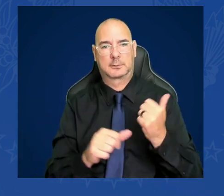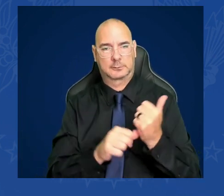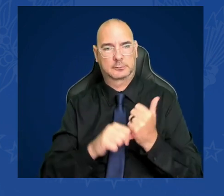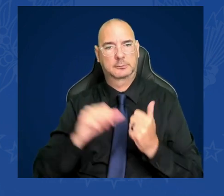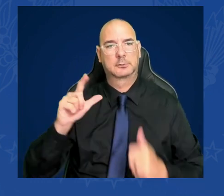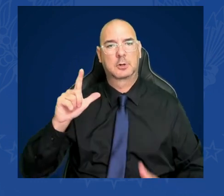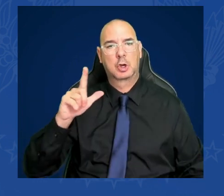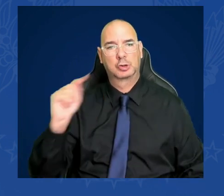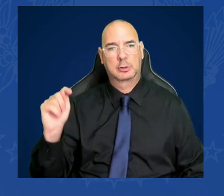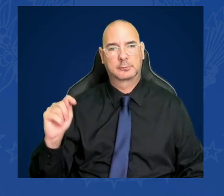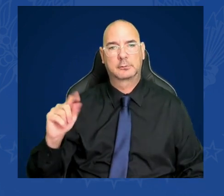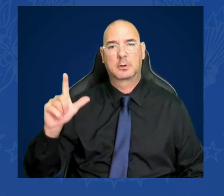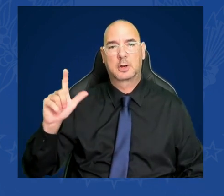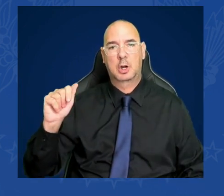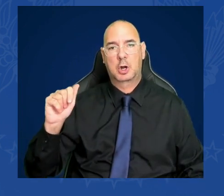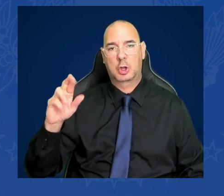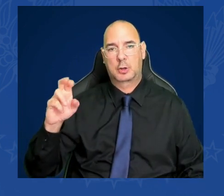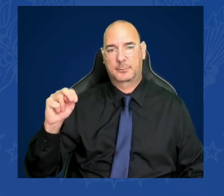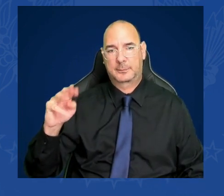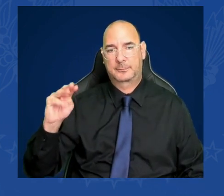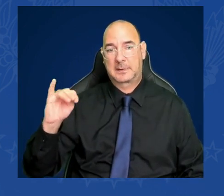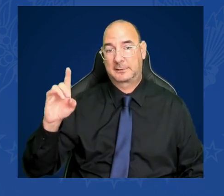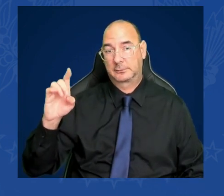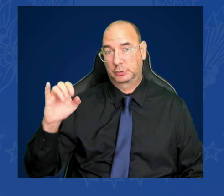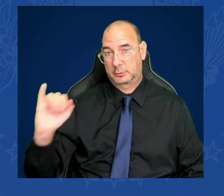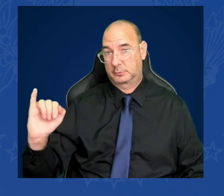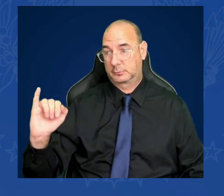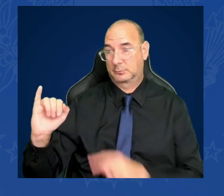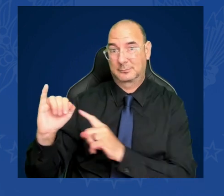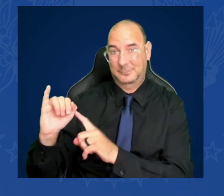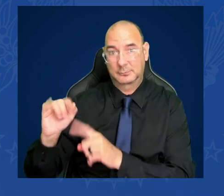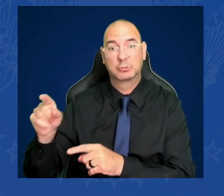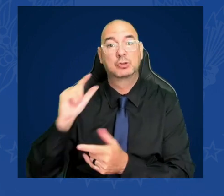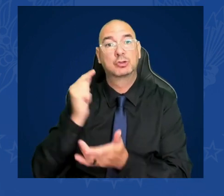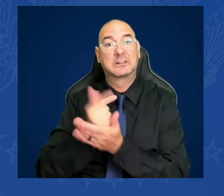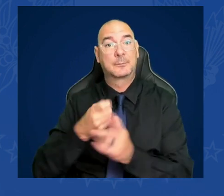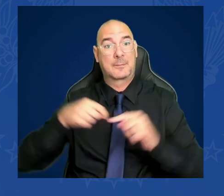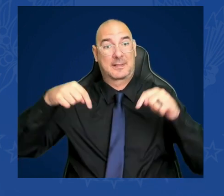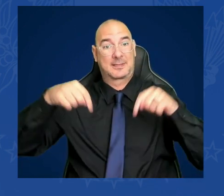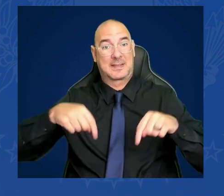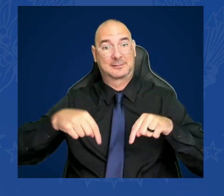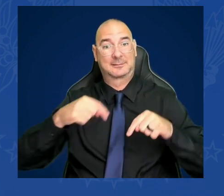who graduated from this academy in 2009. She is -- -- yes.